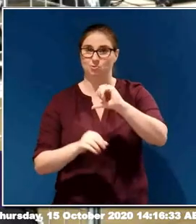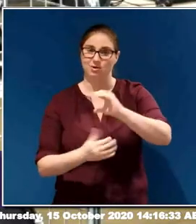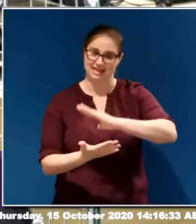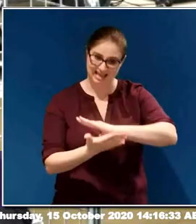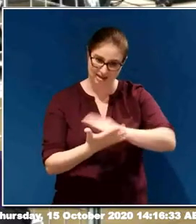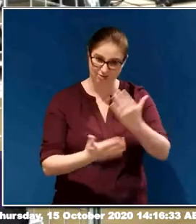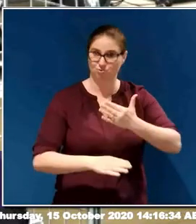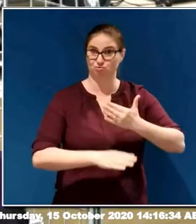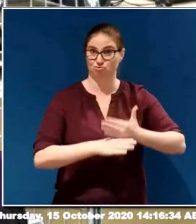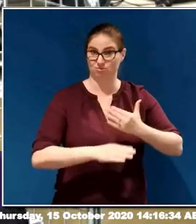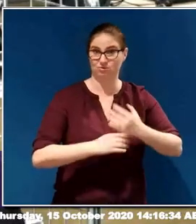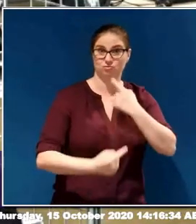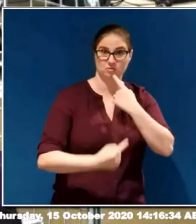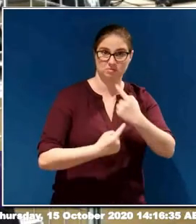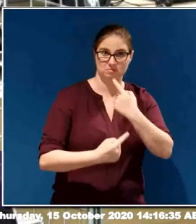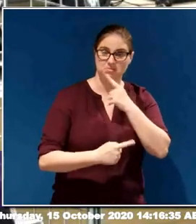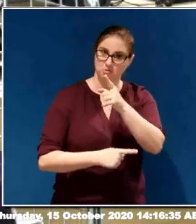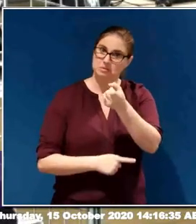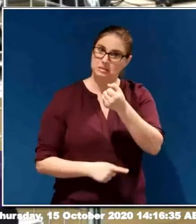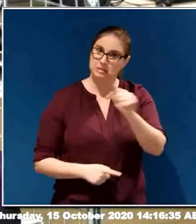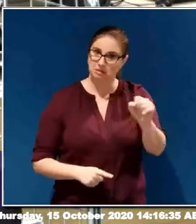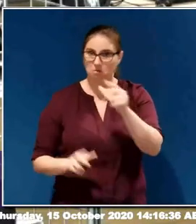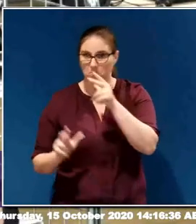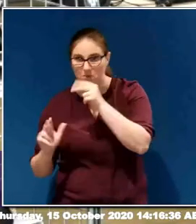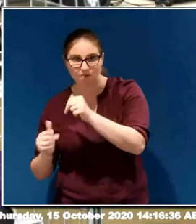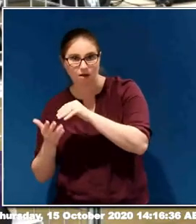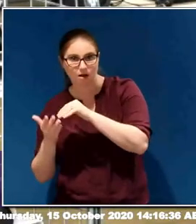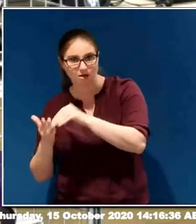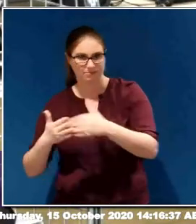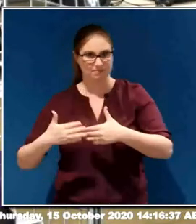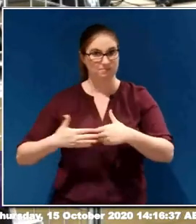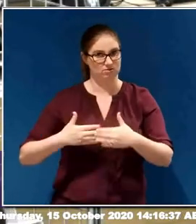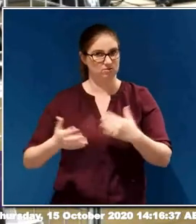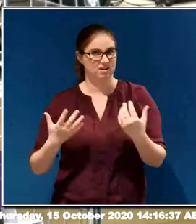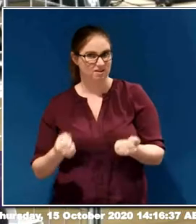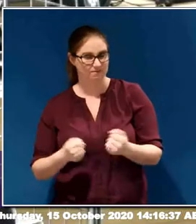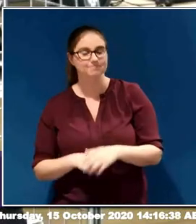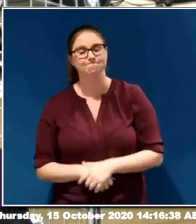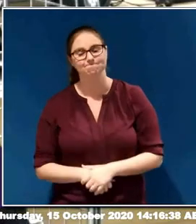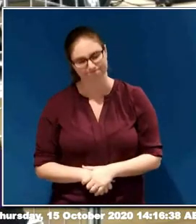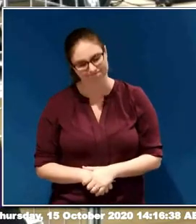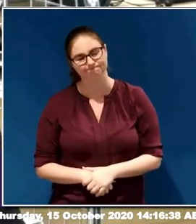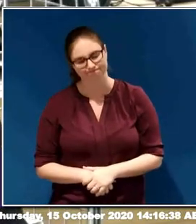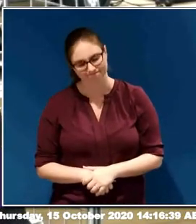And when we use "exclusion" here, we're talking about expulsion? Yes. OK.